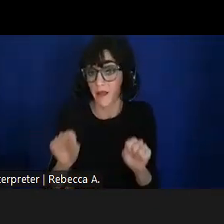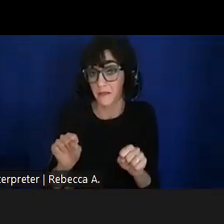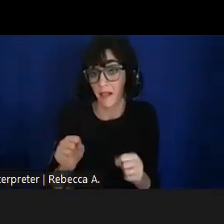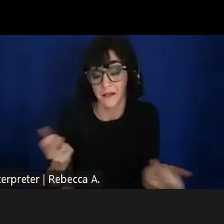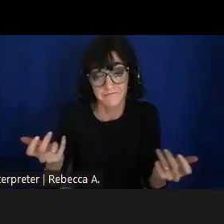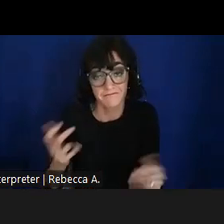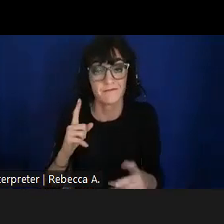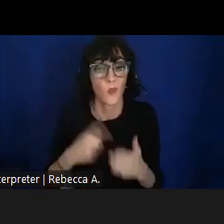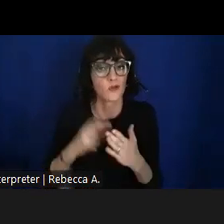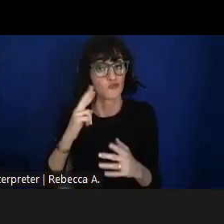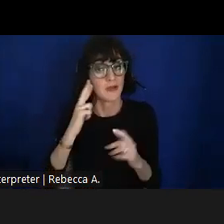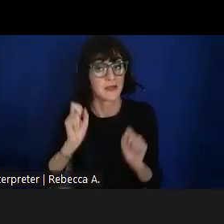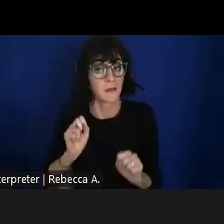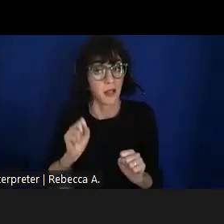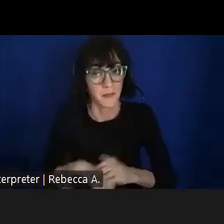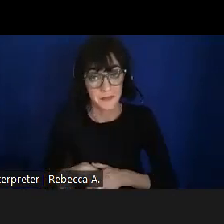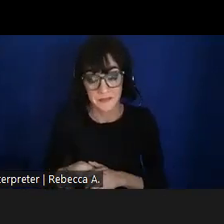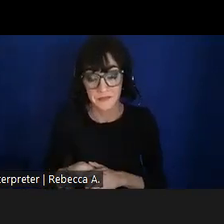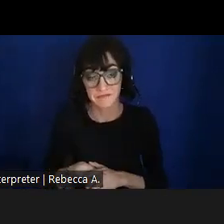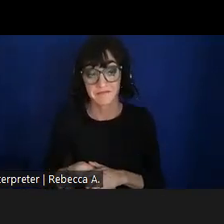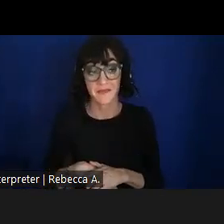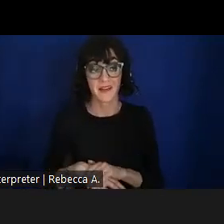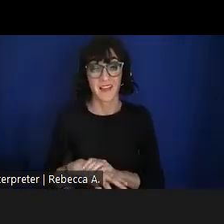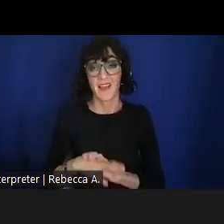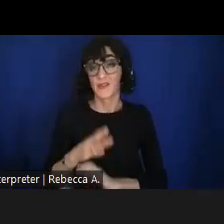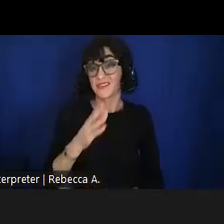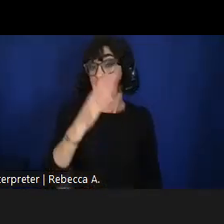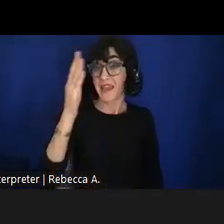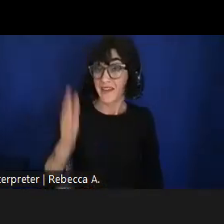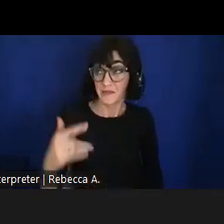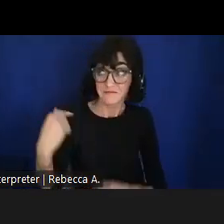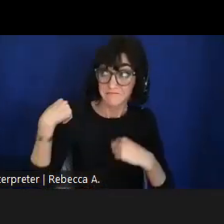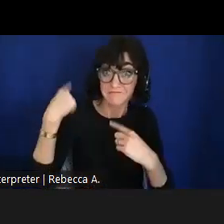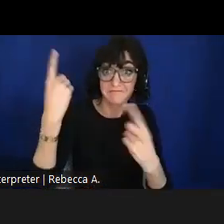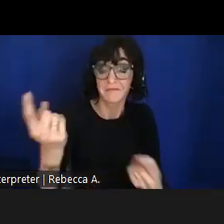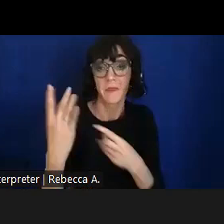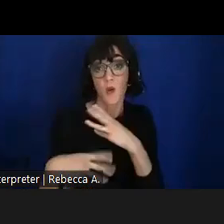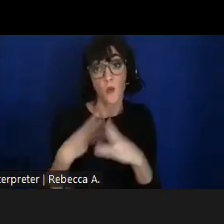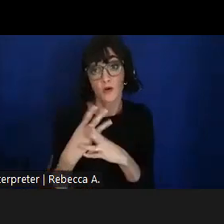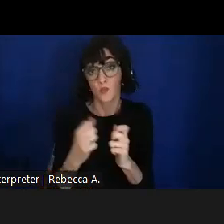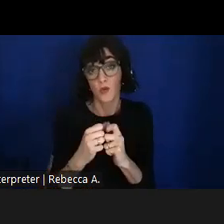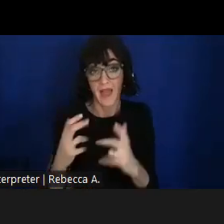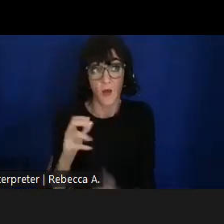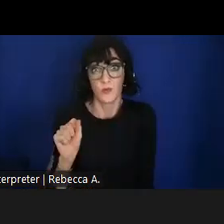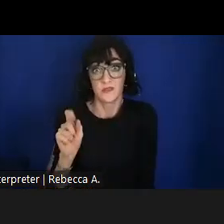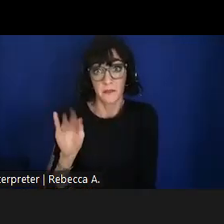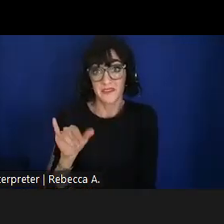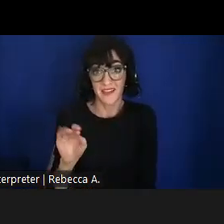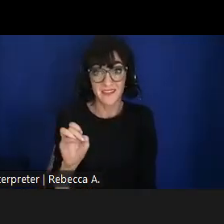never been a society that is free of substances and there are ways of using substances that